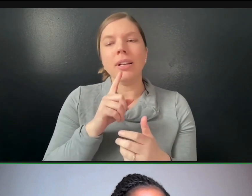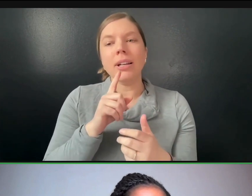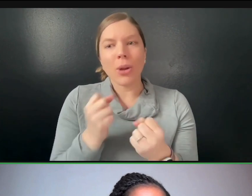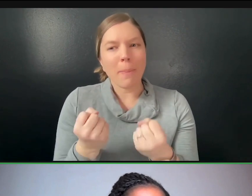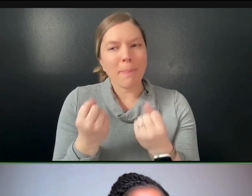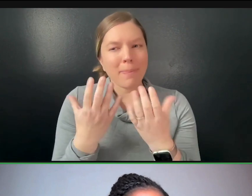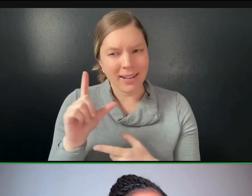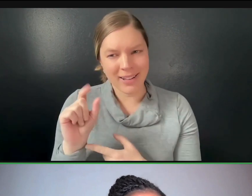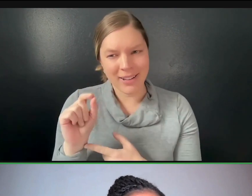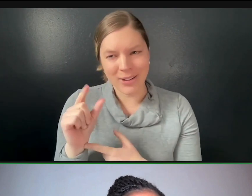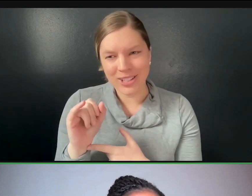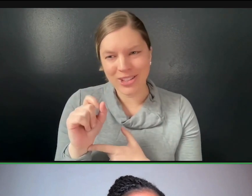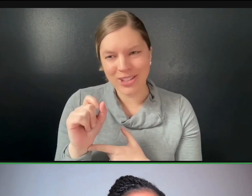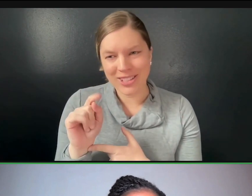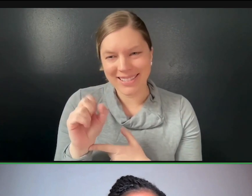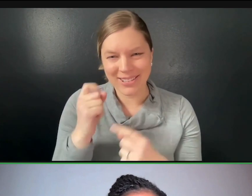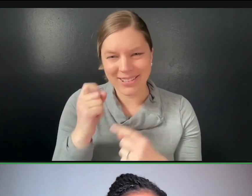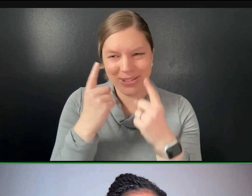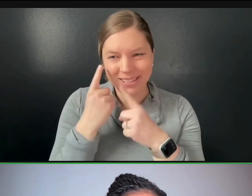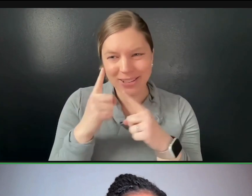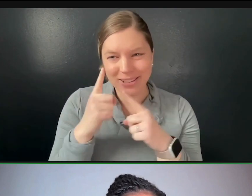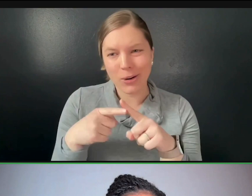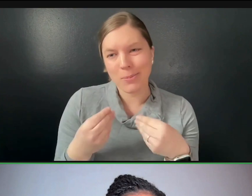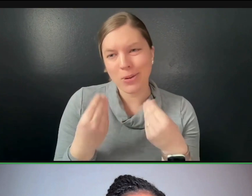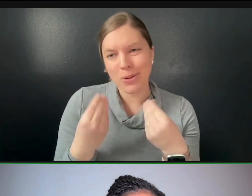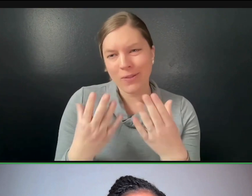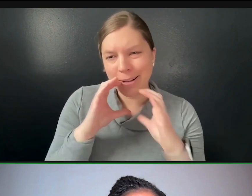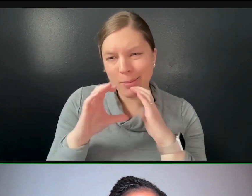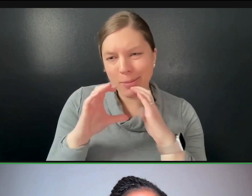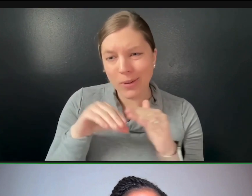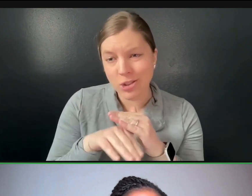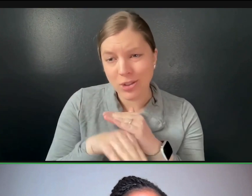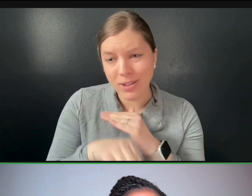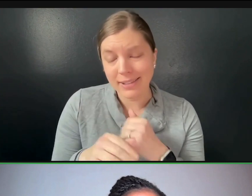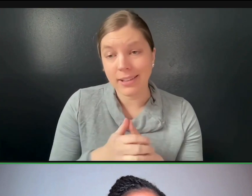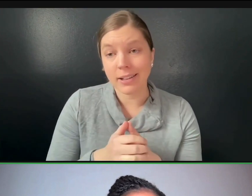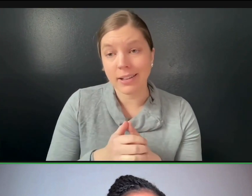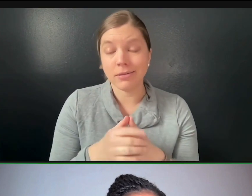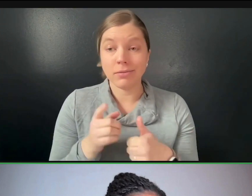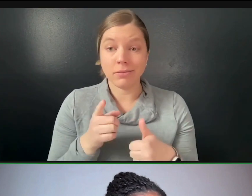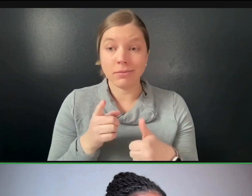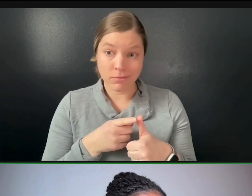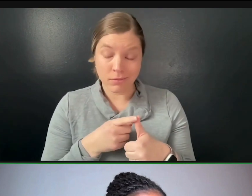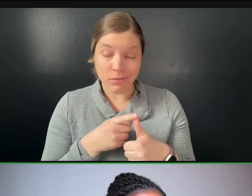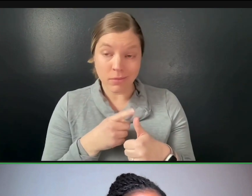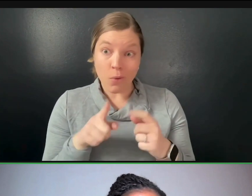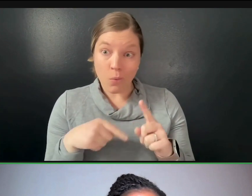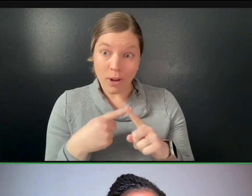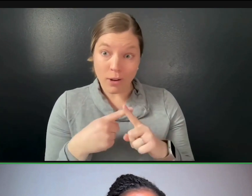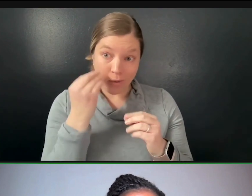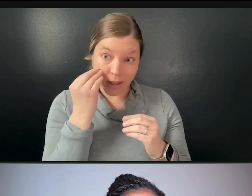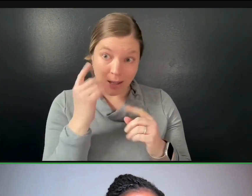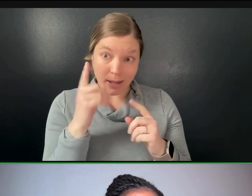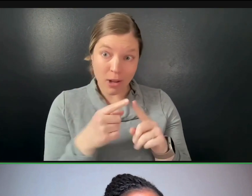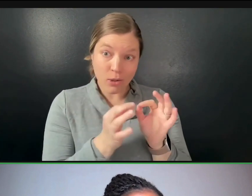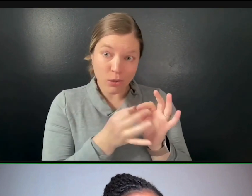Communication access and technology-- so there are communication access points